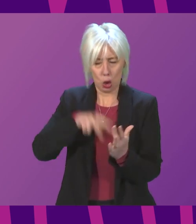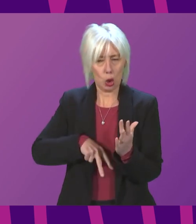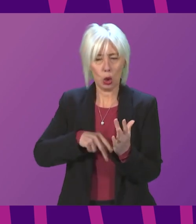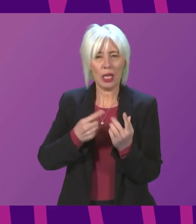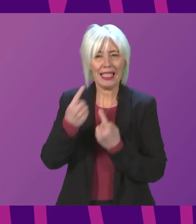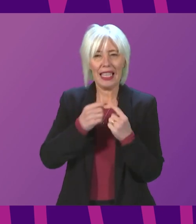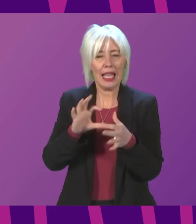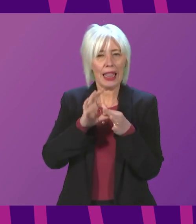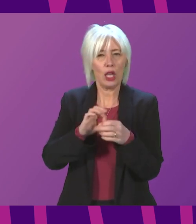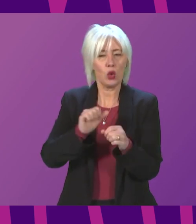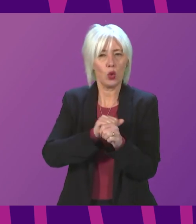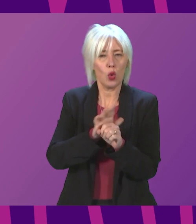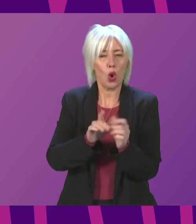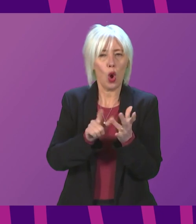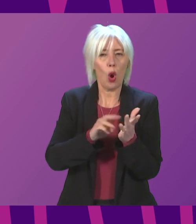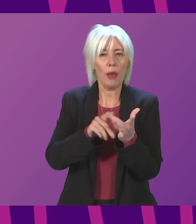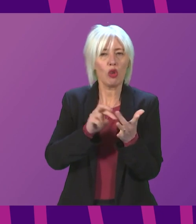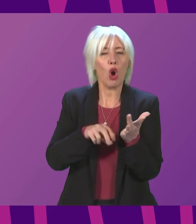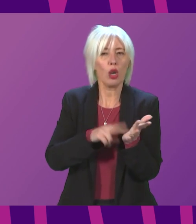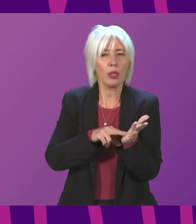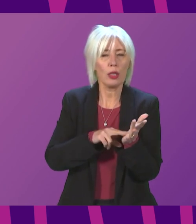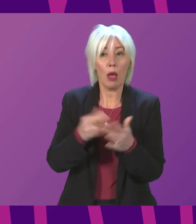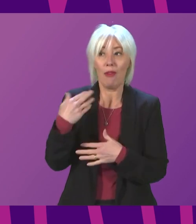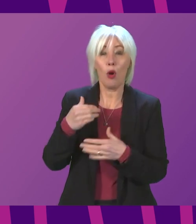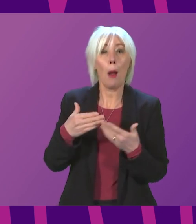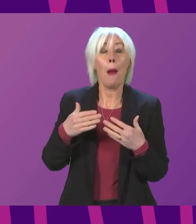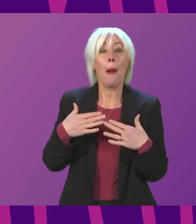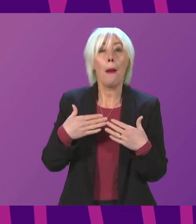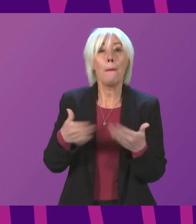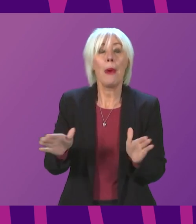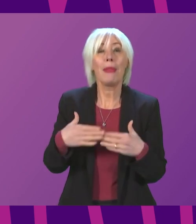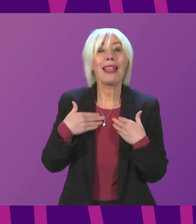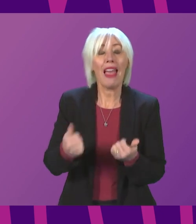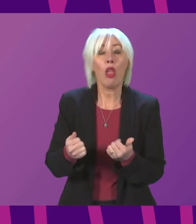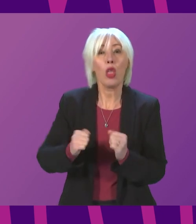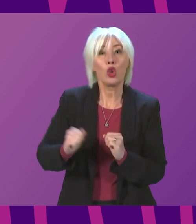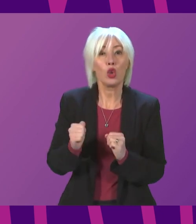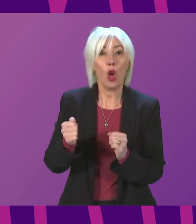such data on variants has been published by Public Health Scotland, but I have not seen